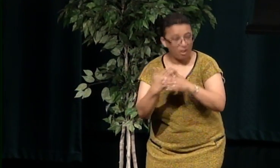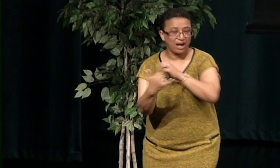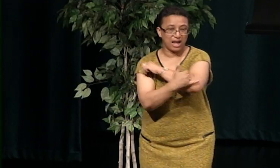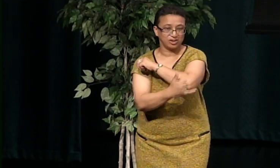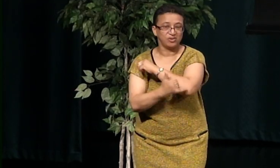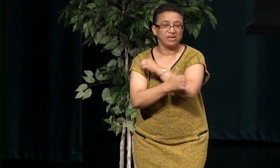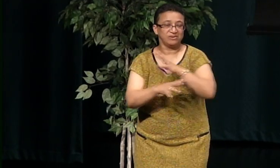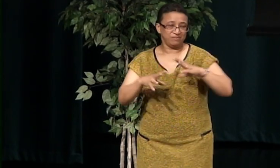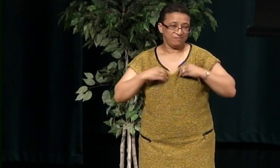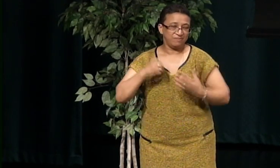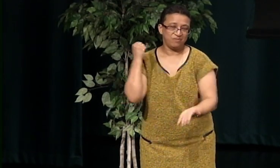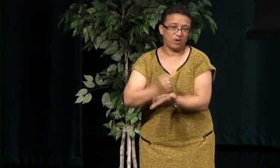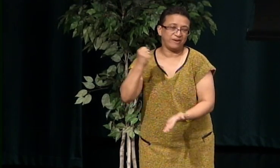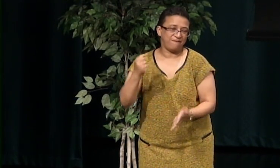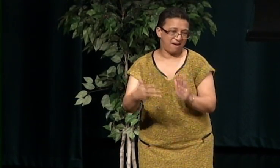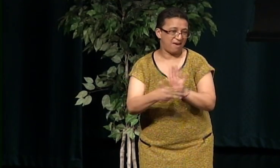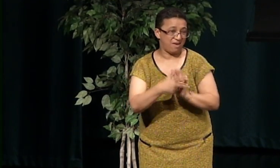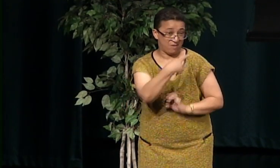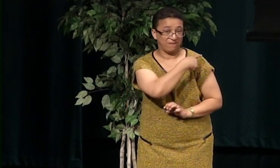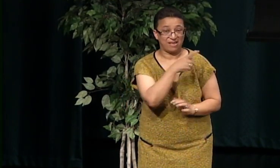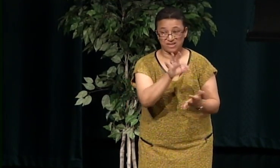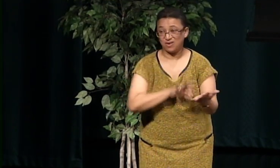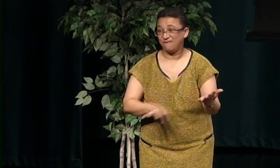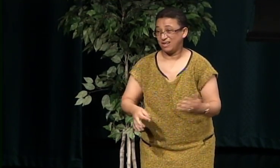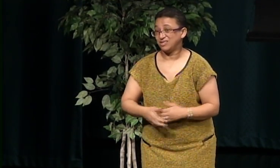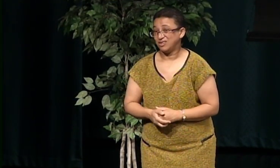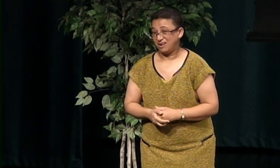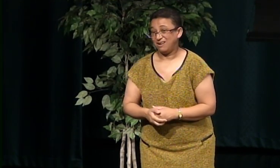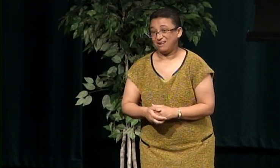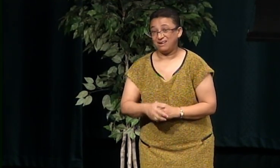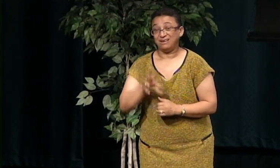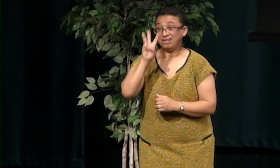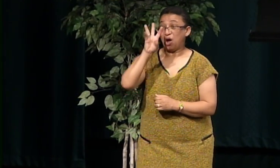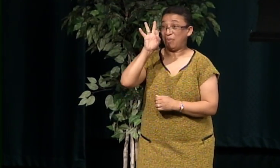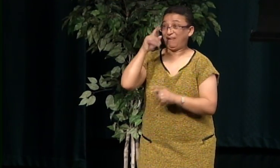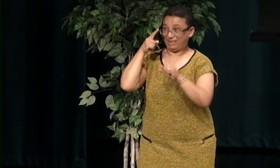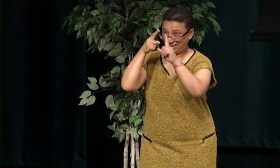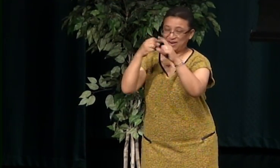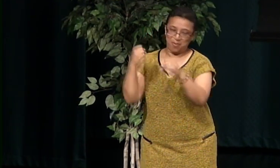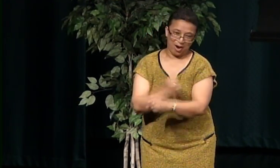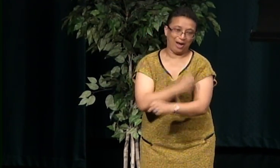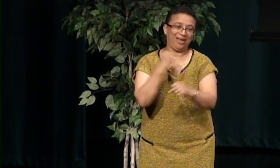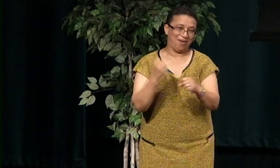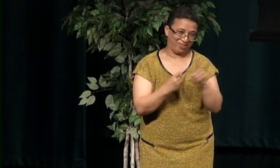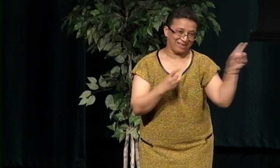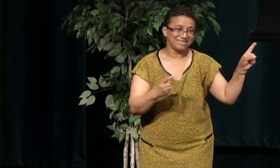It does mean that there is more work and all of these countries need to ratify these conventions.